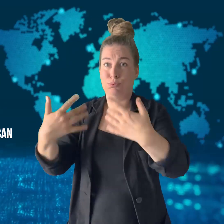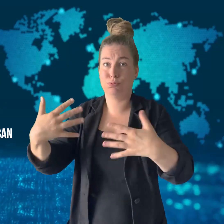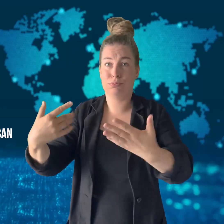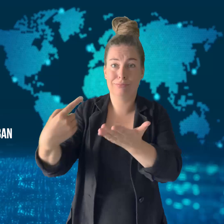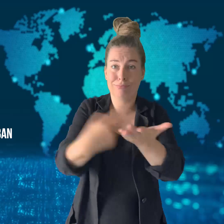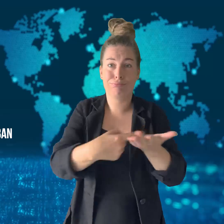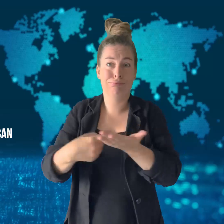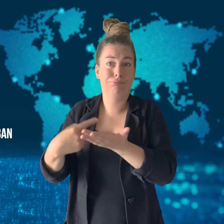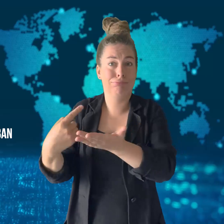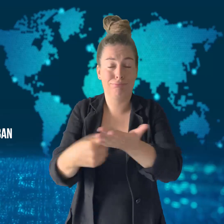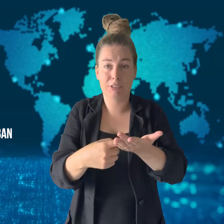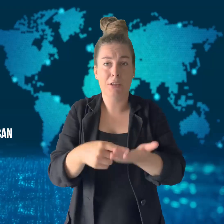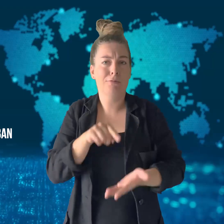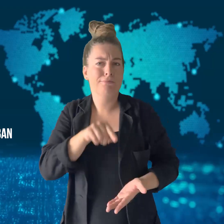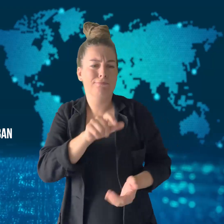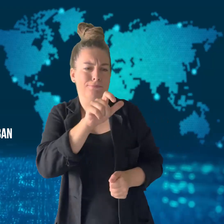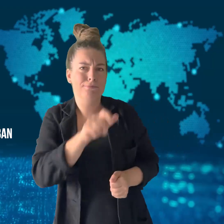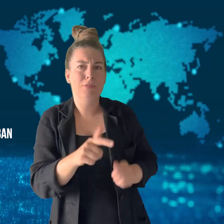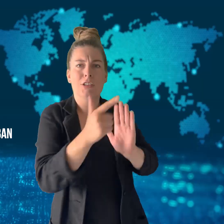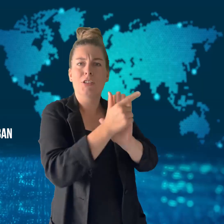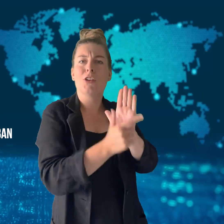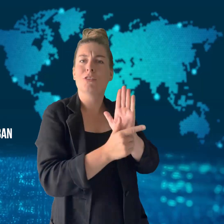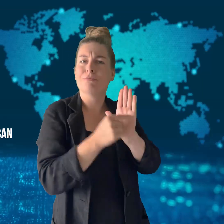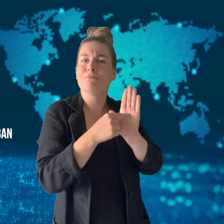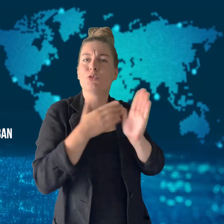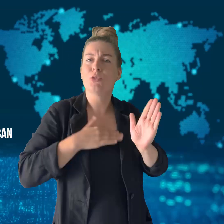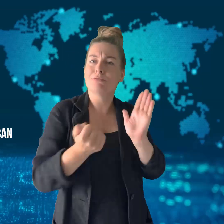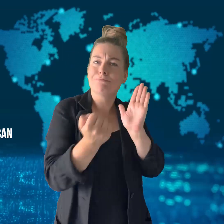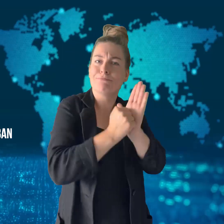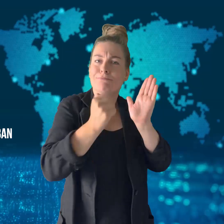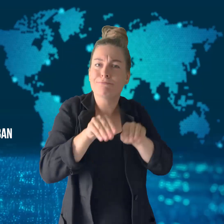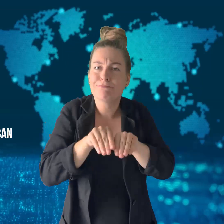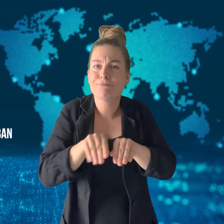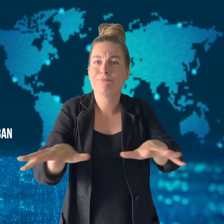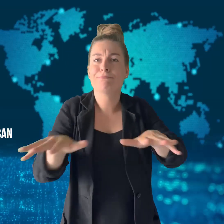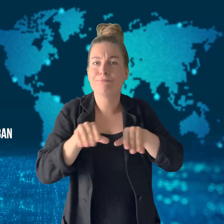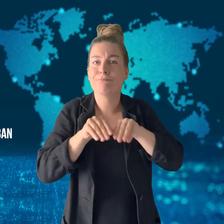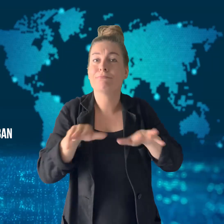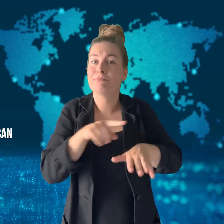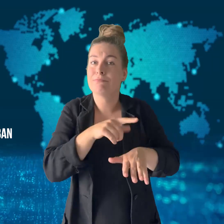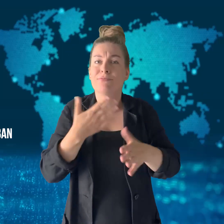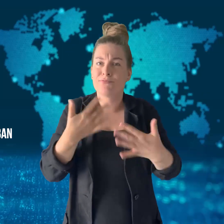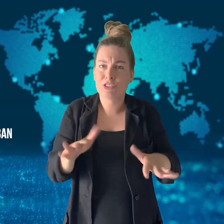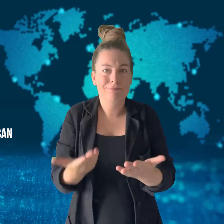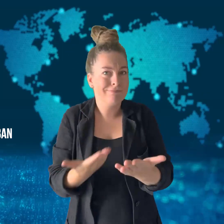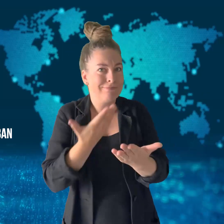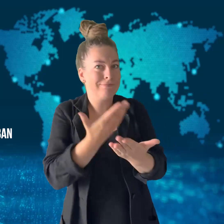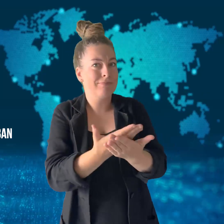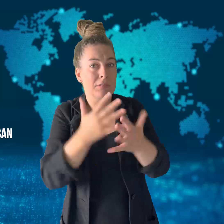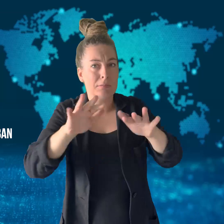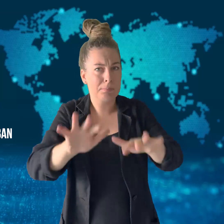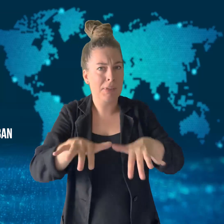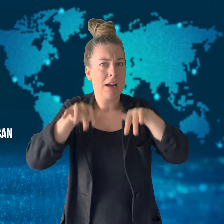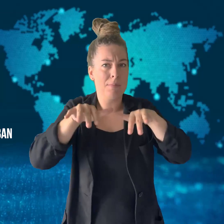The lawmaker who proposed the bill to Parliament, Almaneh Gibba,